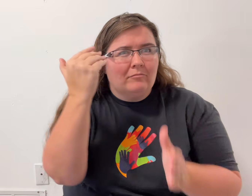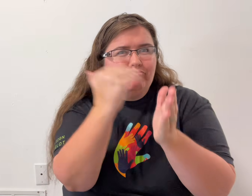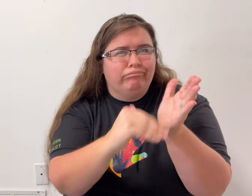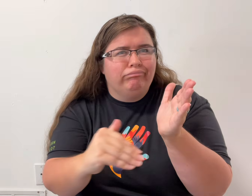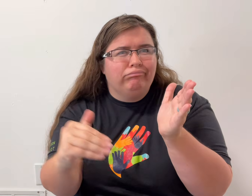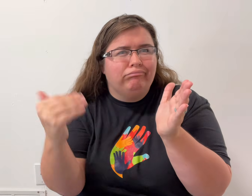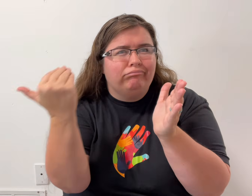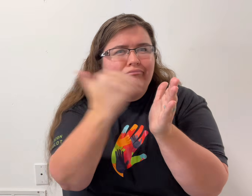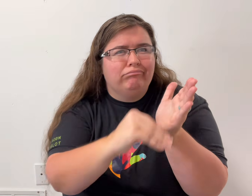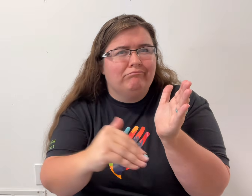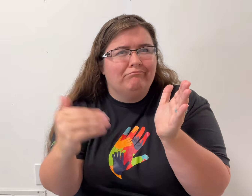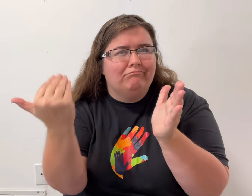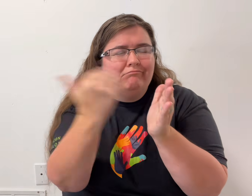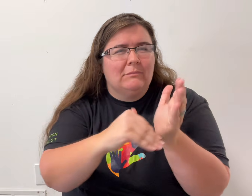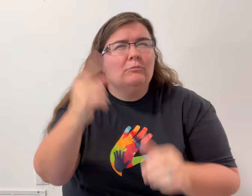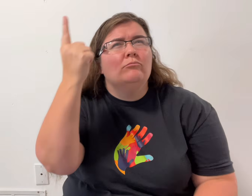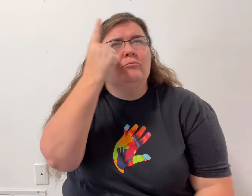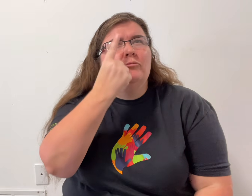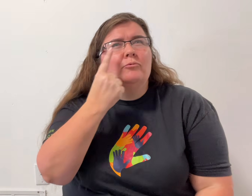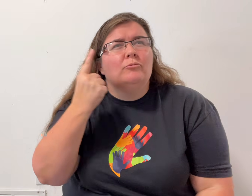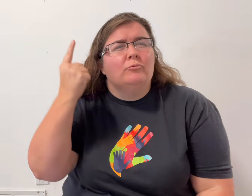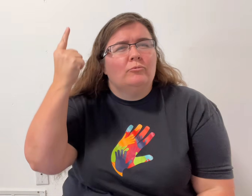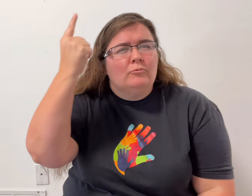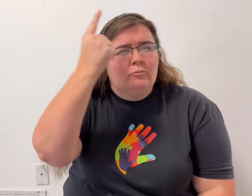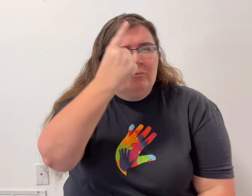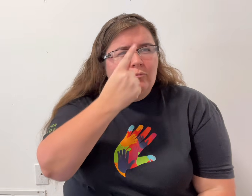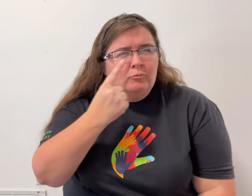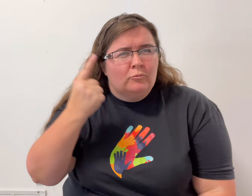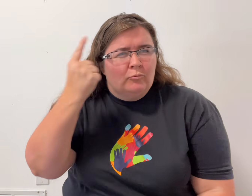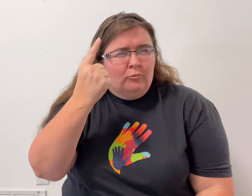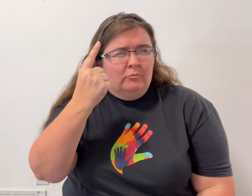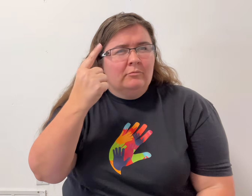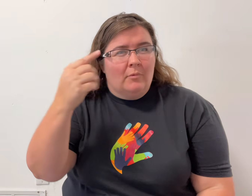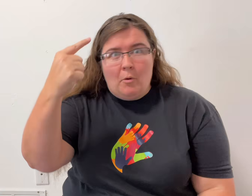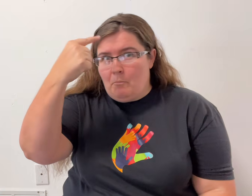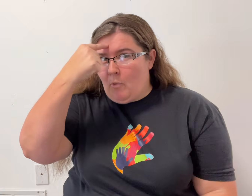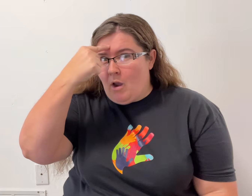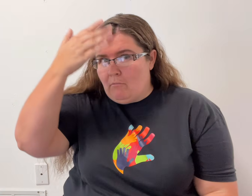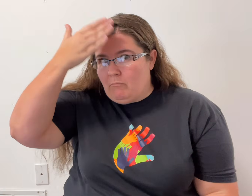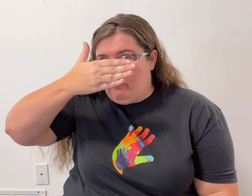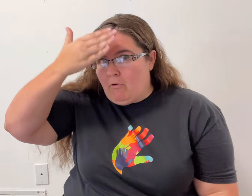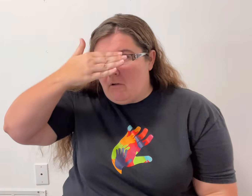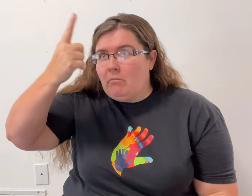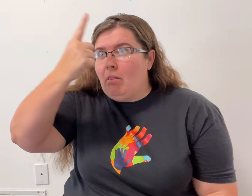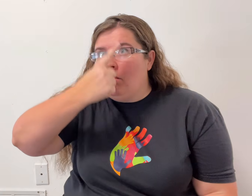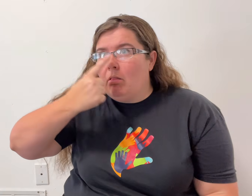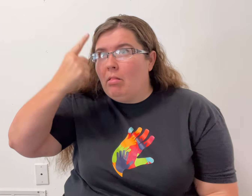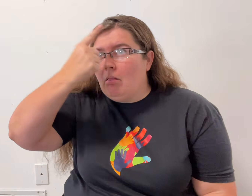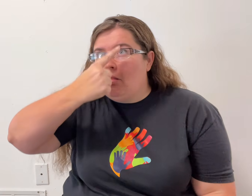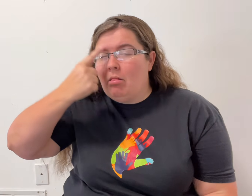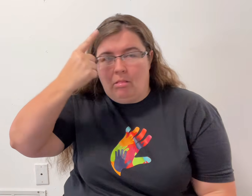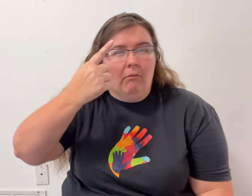You're thinking that thought again and again. It's in the forefront of your mind.